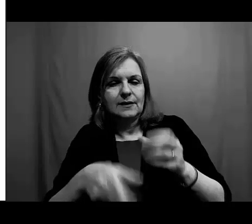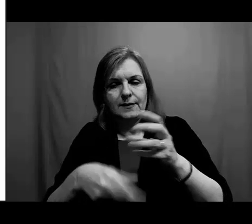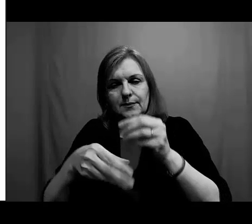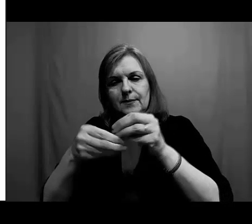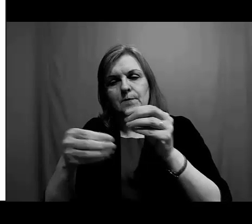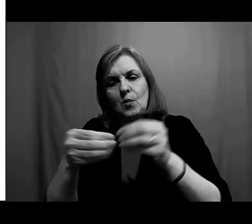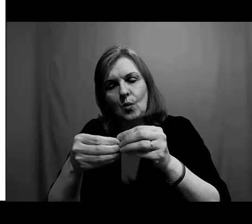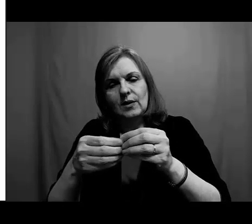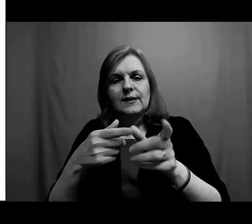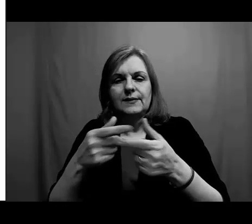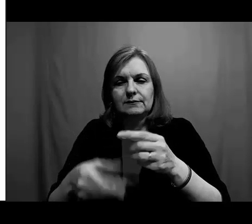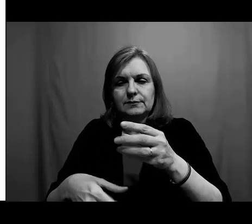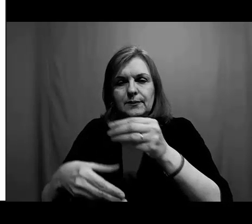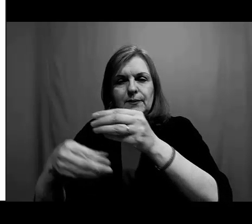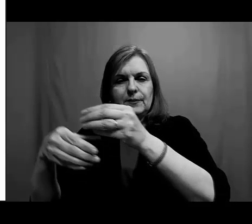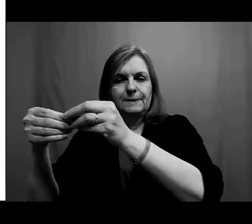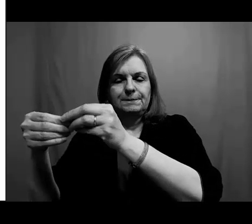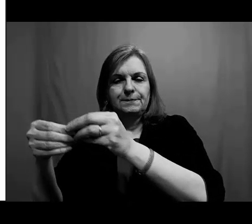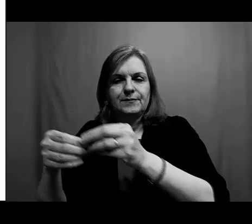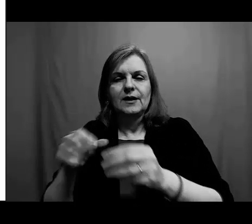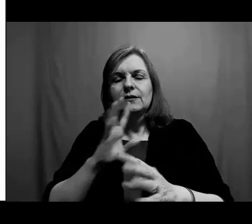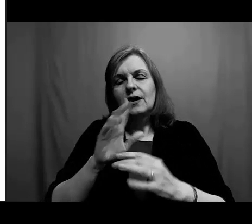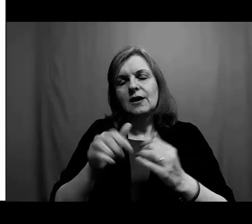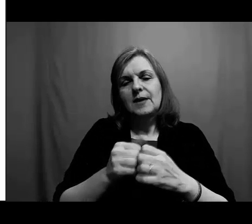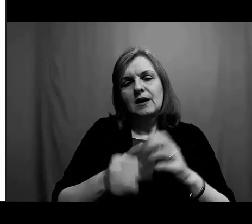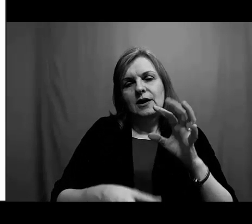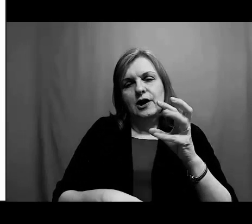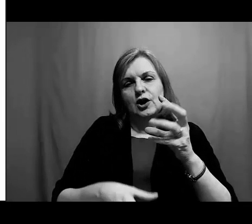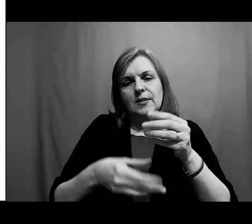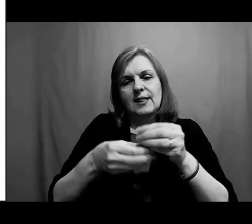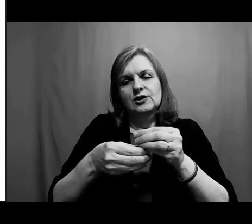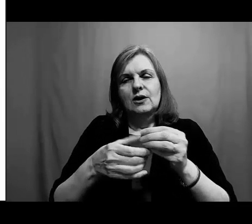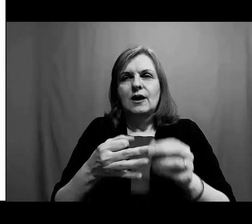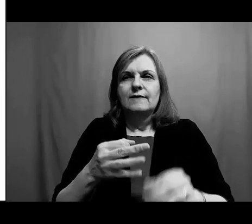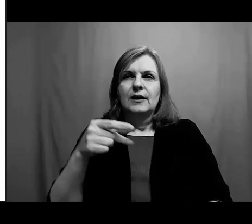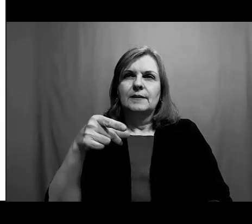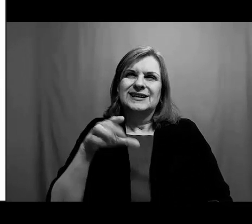looking particularly at accumulation of